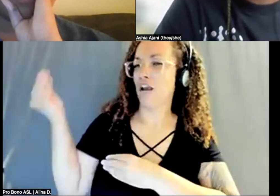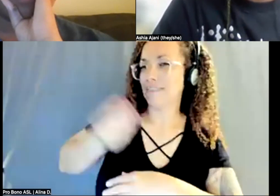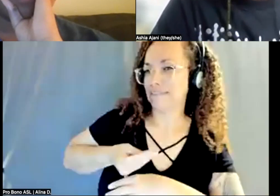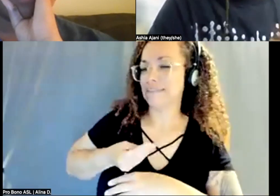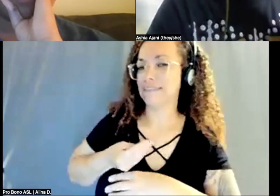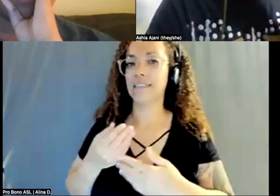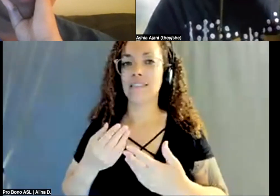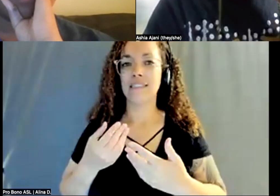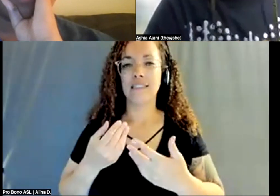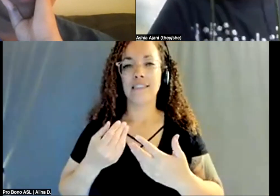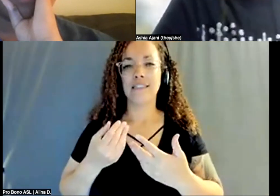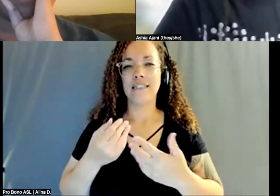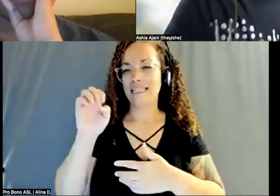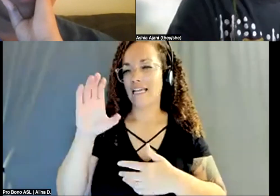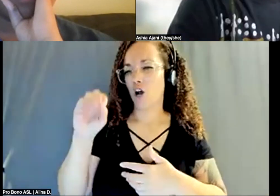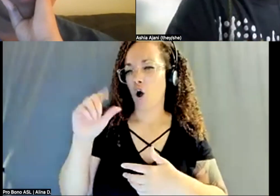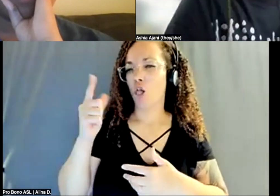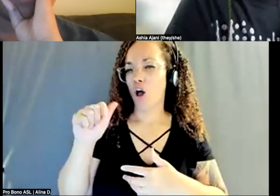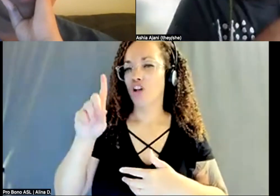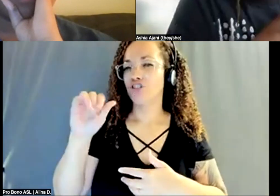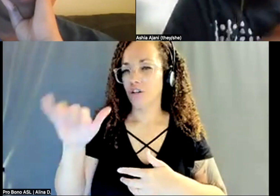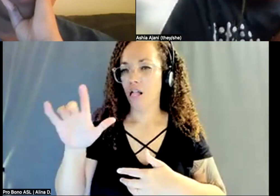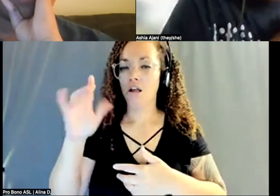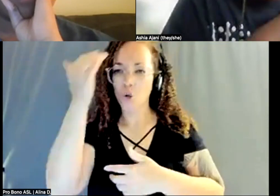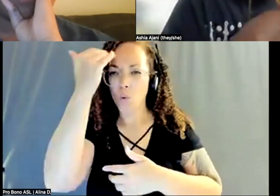writing, Ihink that honestly, this is gonna sound so corny, but I think one of the most powerful